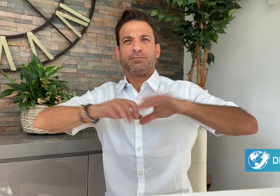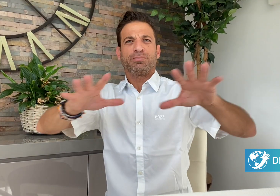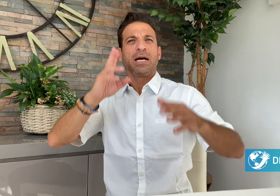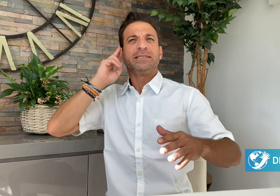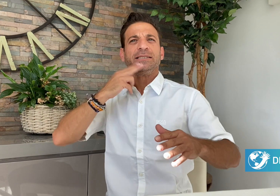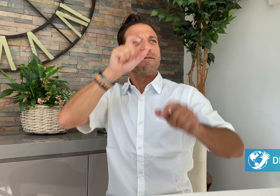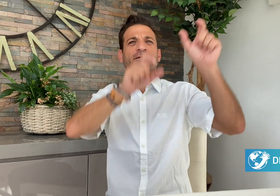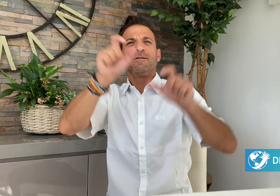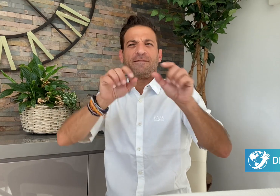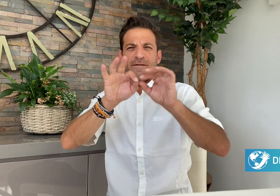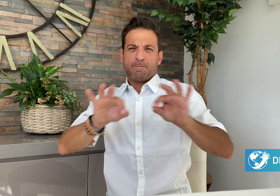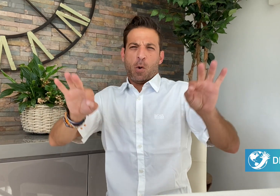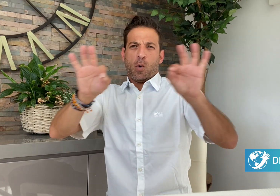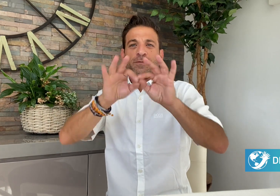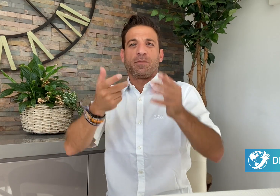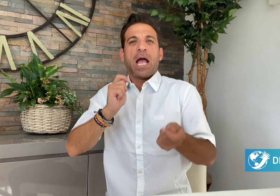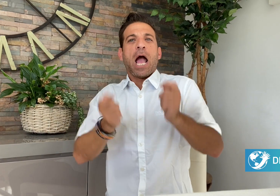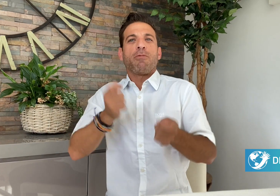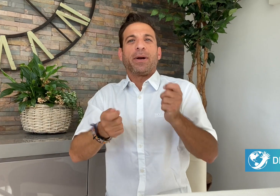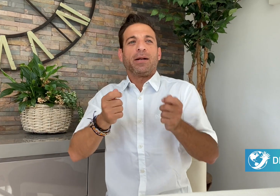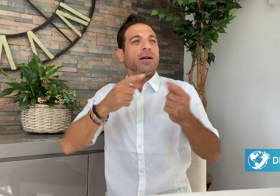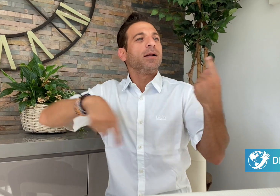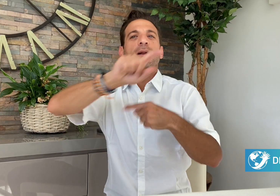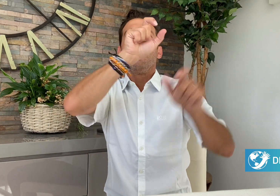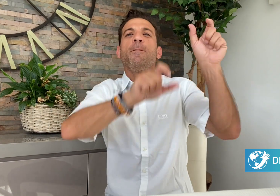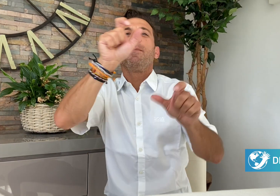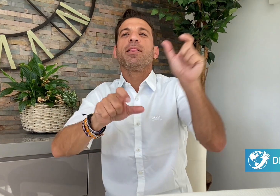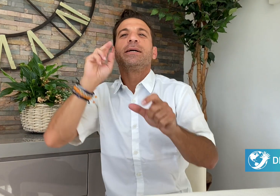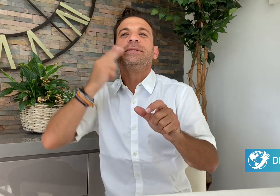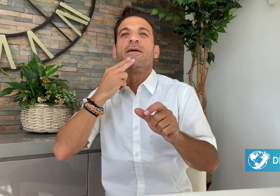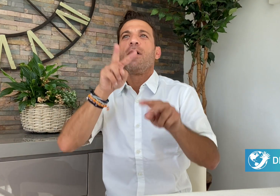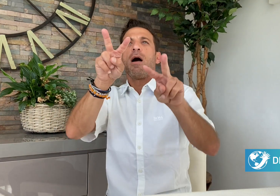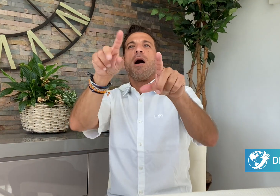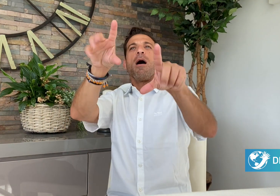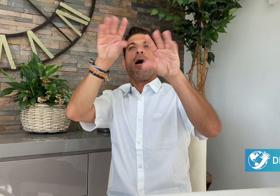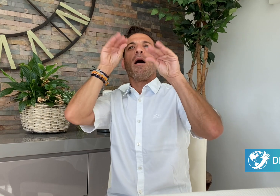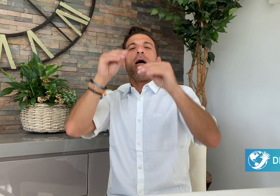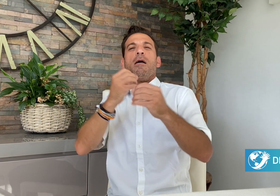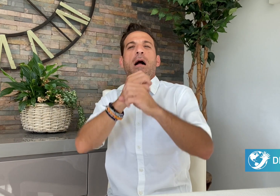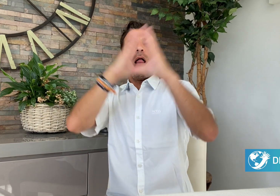provide sign language interpretation for news so Deaf people